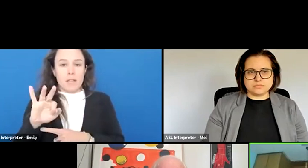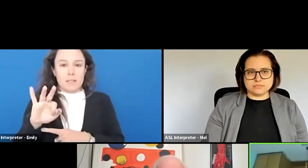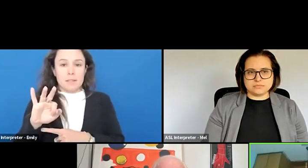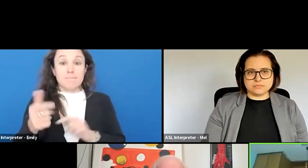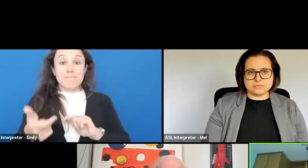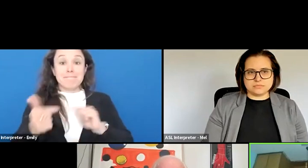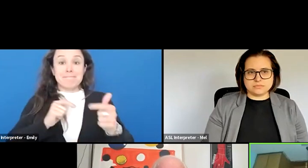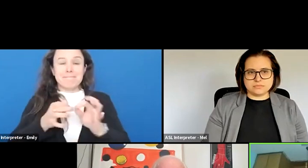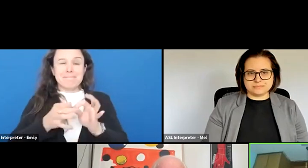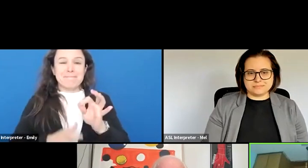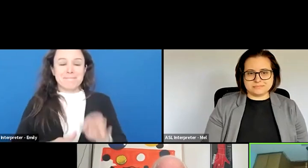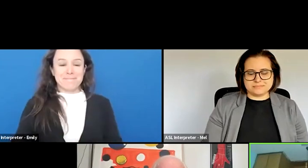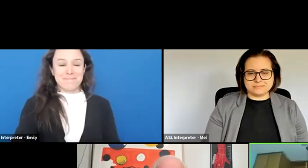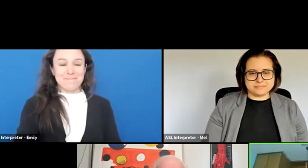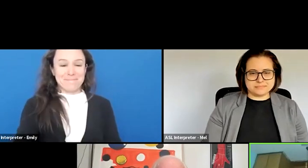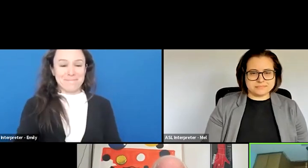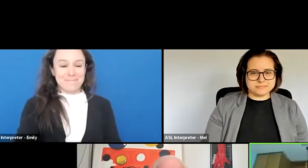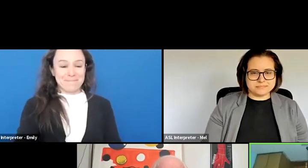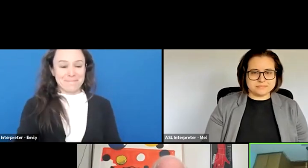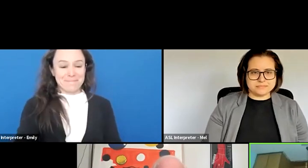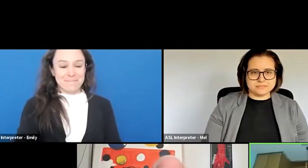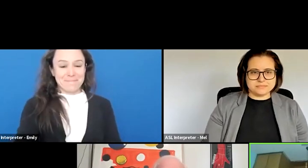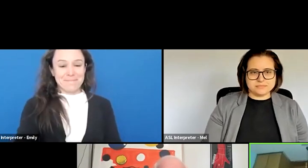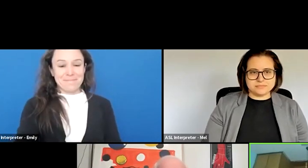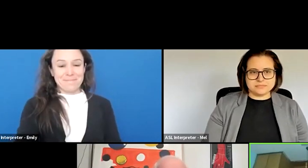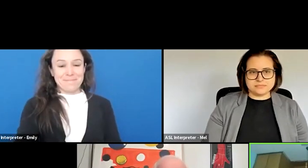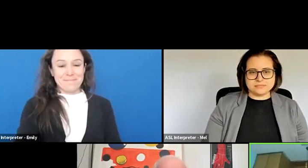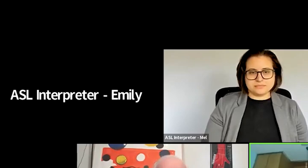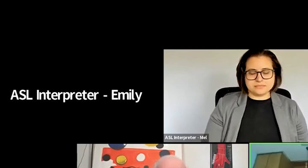BRAN FERREN: